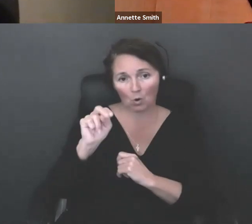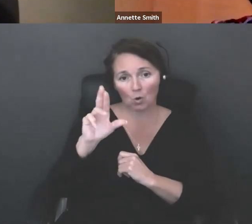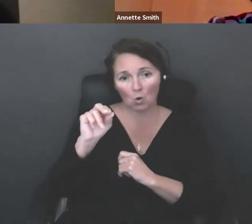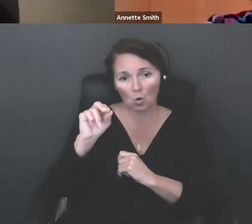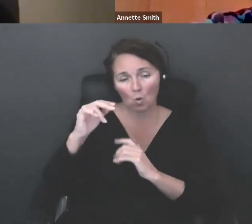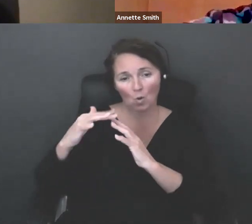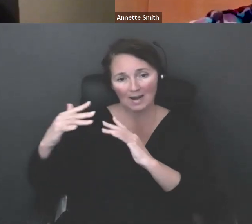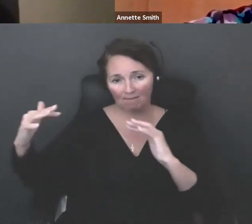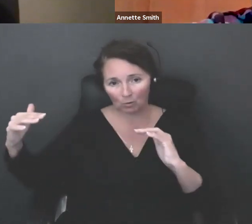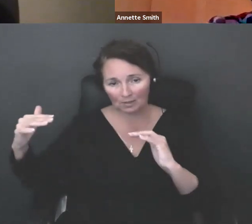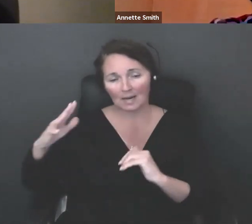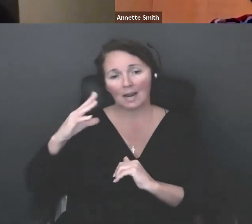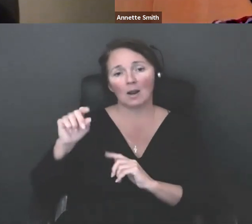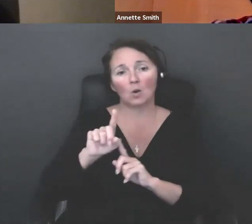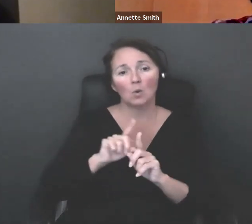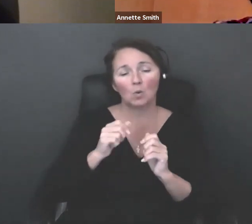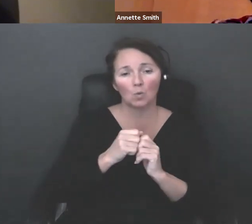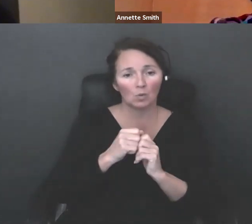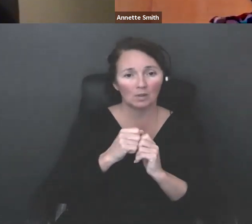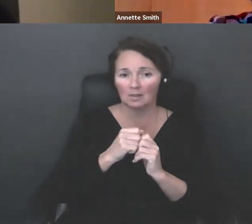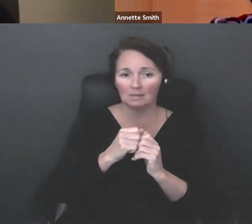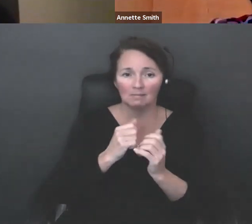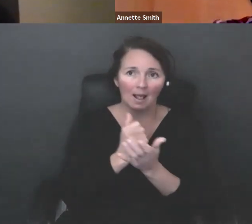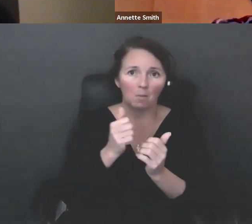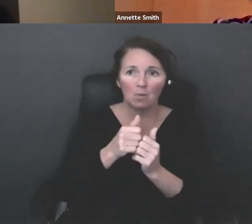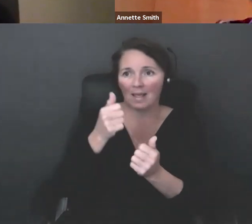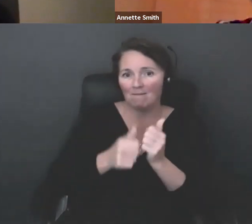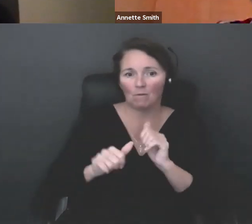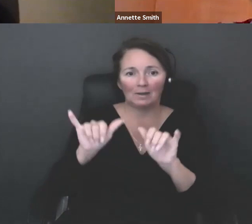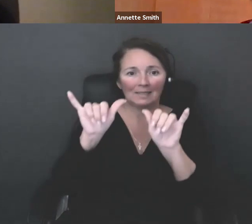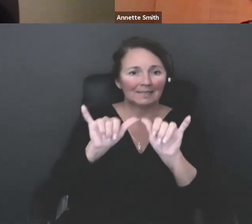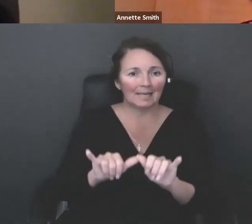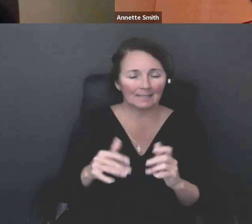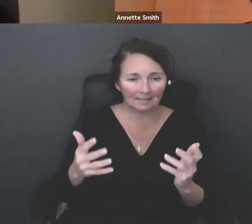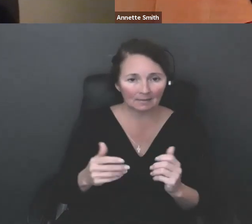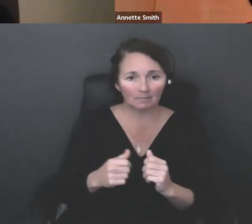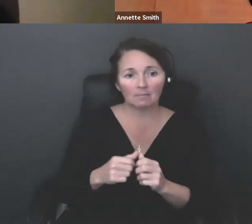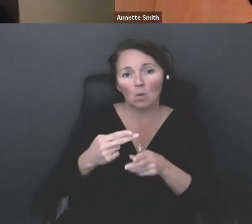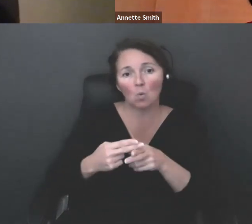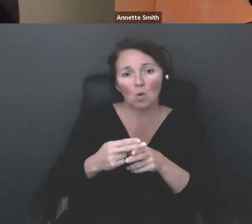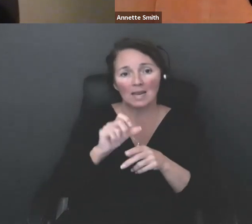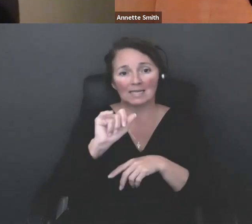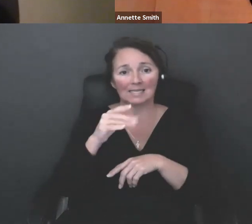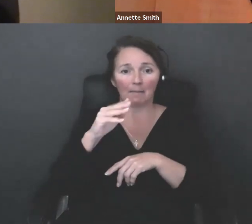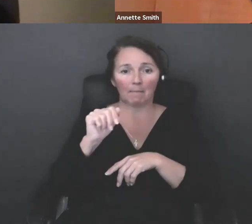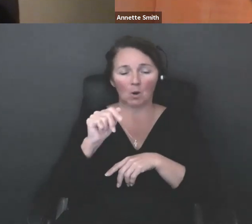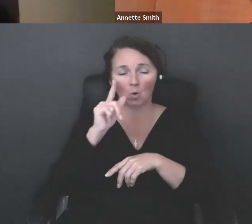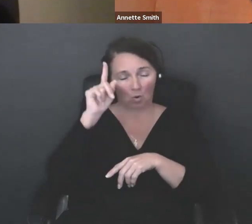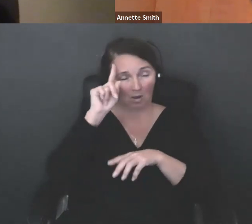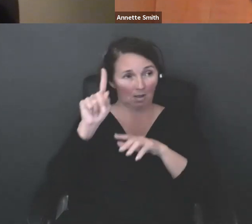mention there is a lot of people doing work around both neuro diversity and